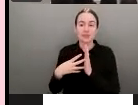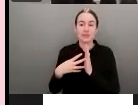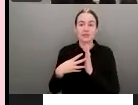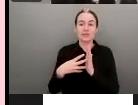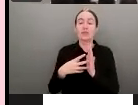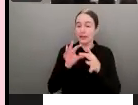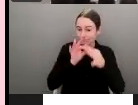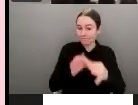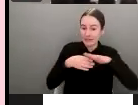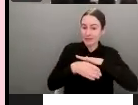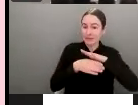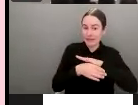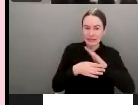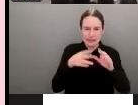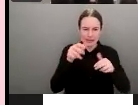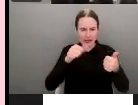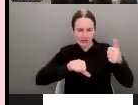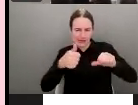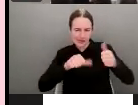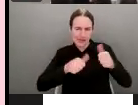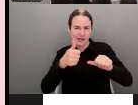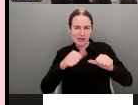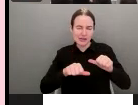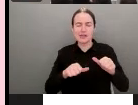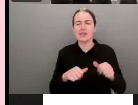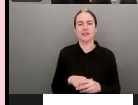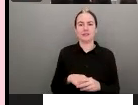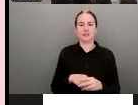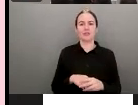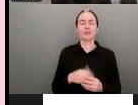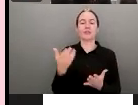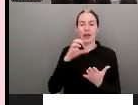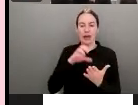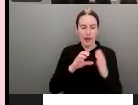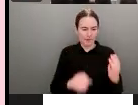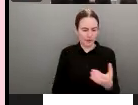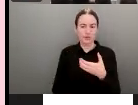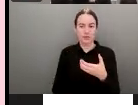when they get hands on app, they would not find that many apps.